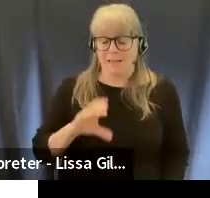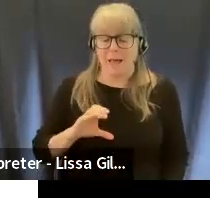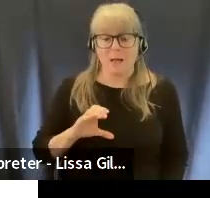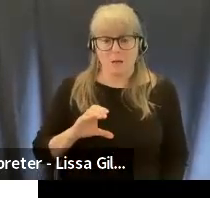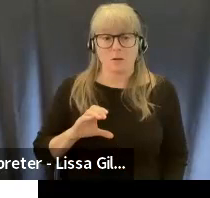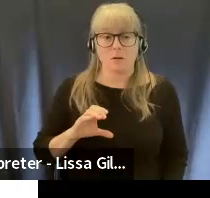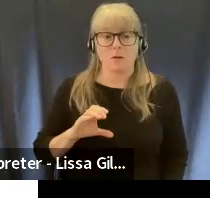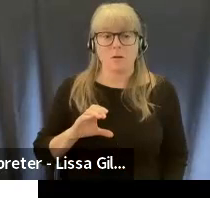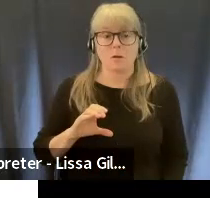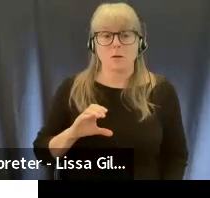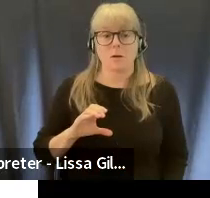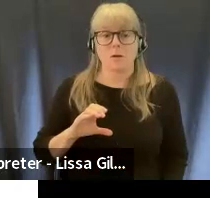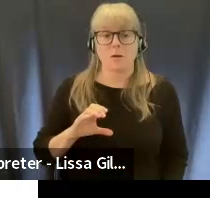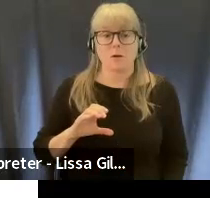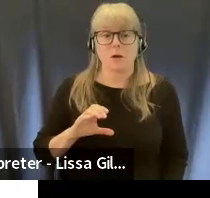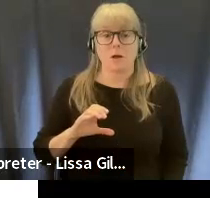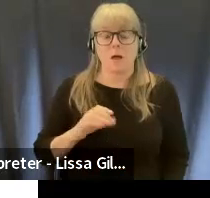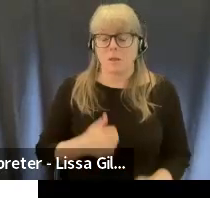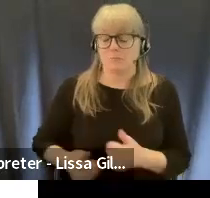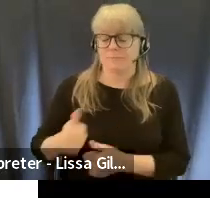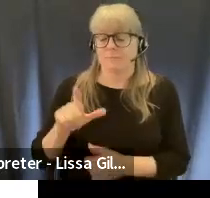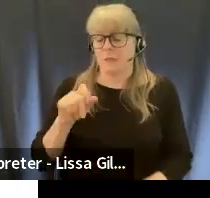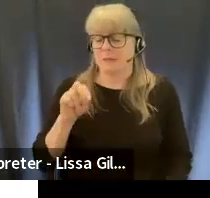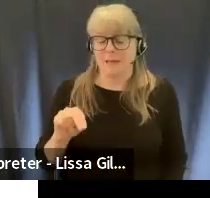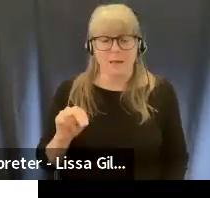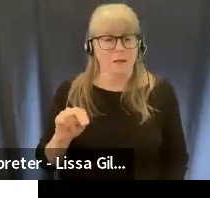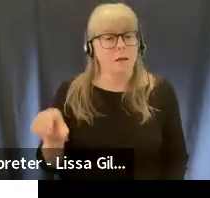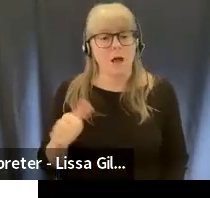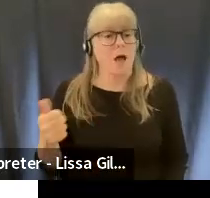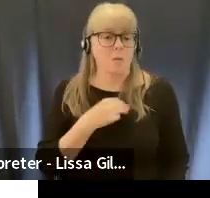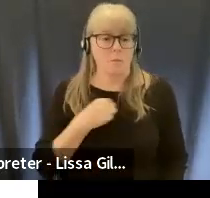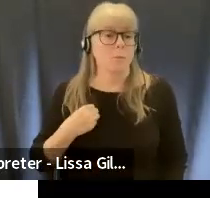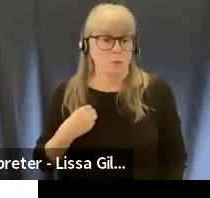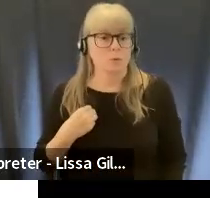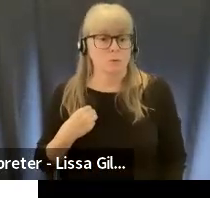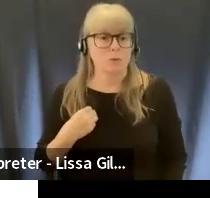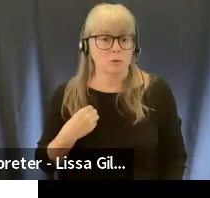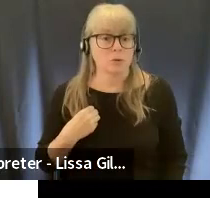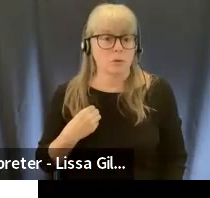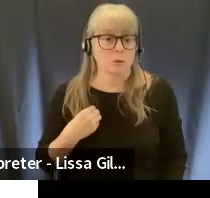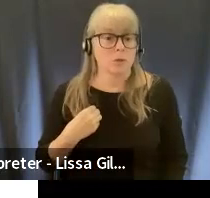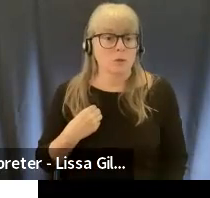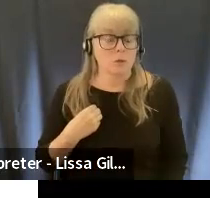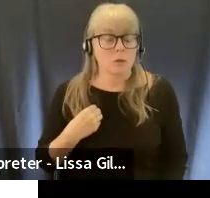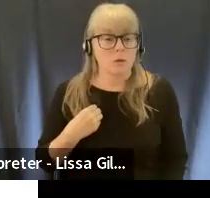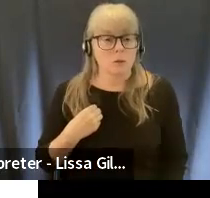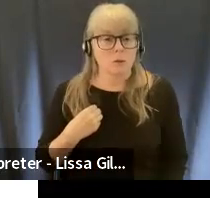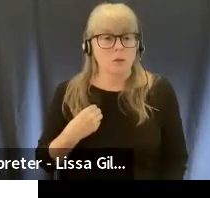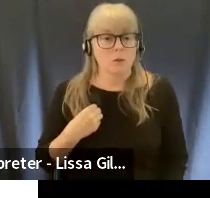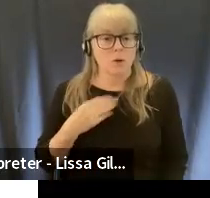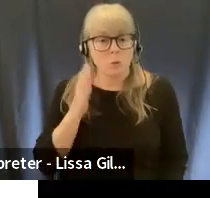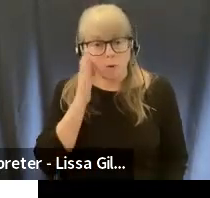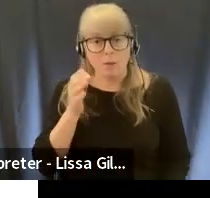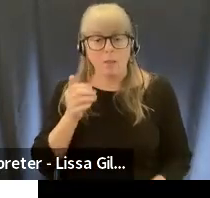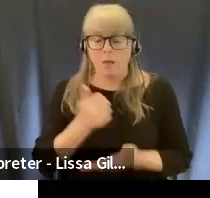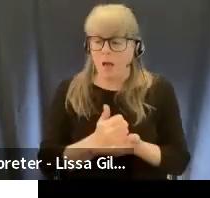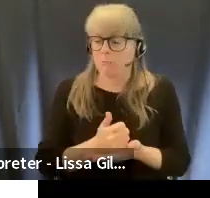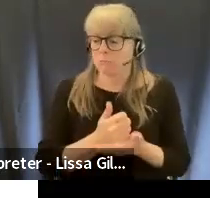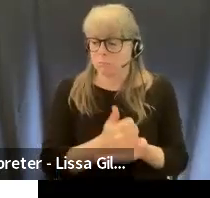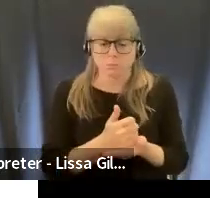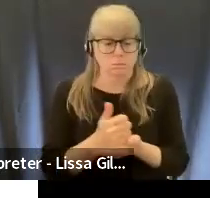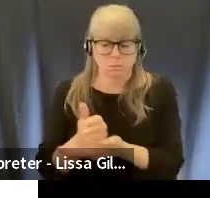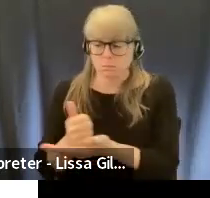That information goes from from Imdek and in up to Latin and other members and other members of Imdek that start to facilitate all types of needs.